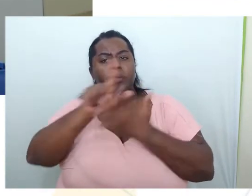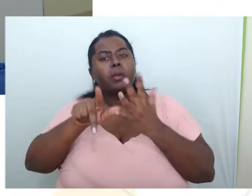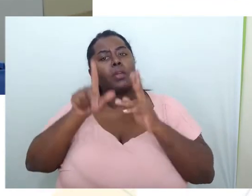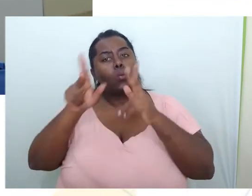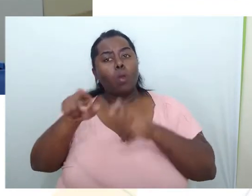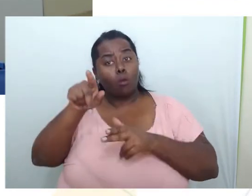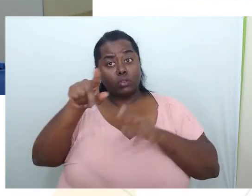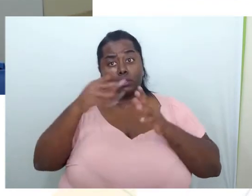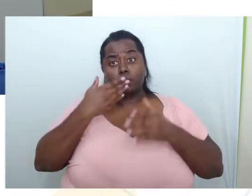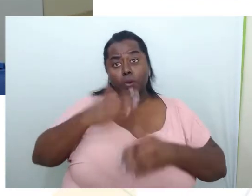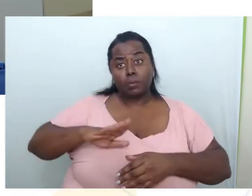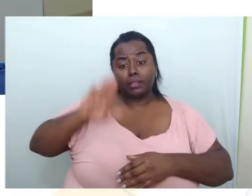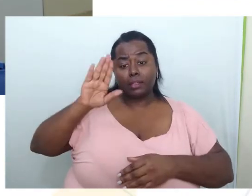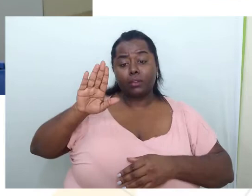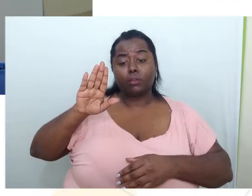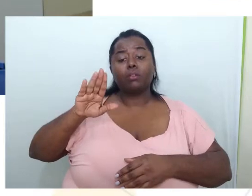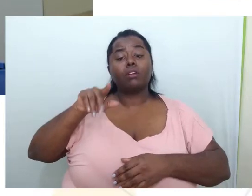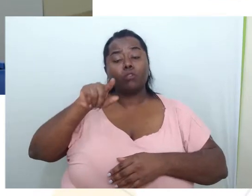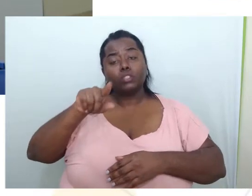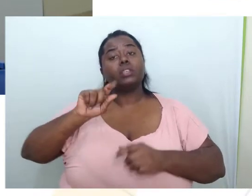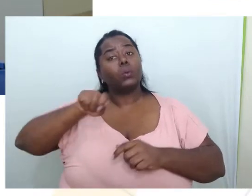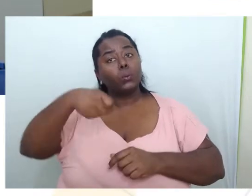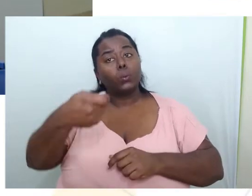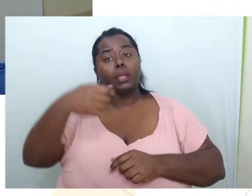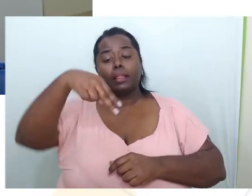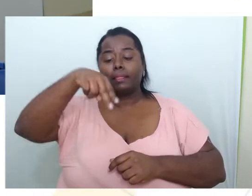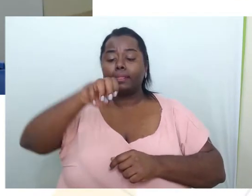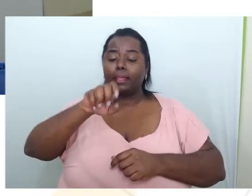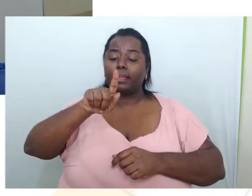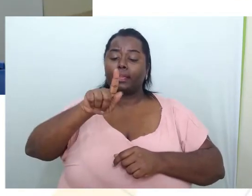there's a dereliction of duty of care isn't it one could argue that you know